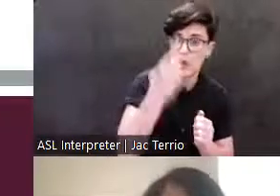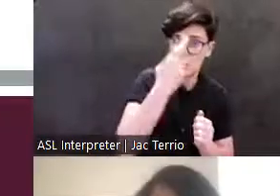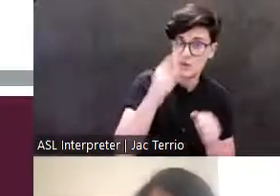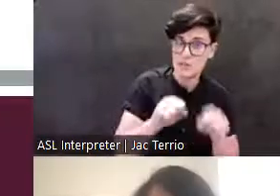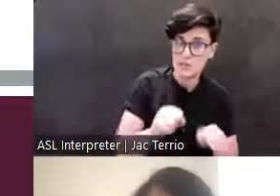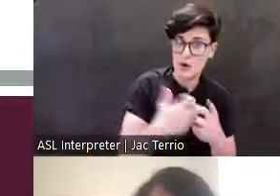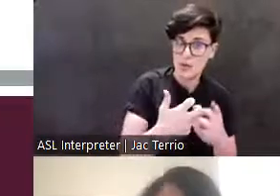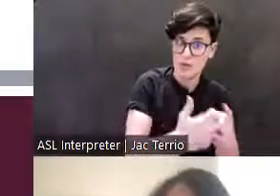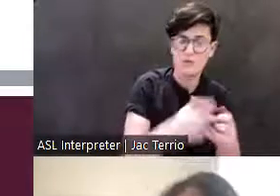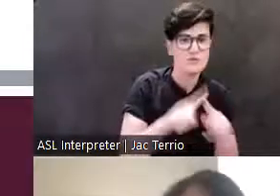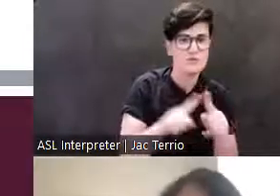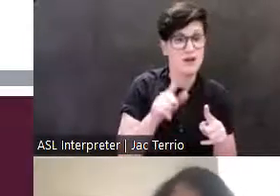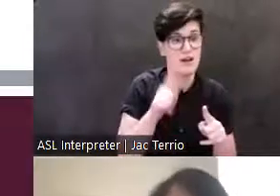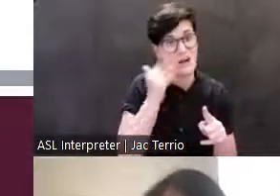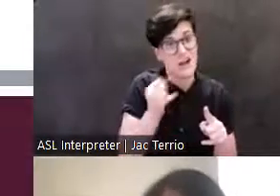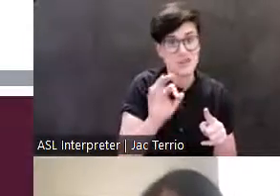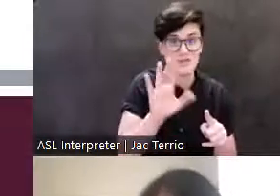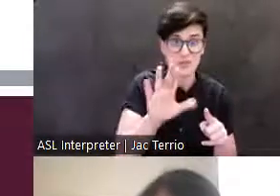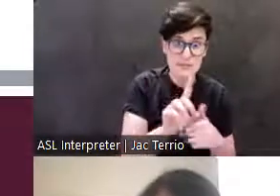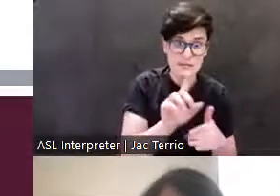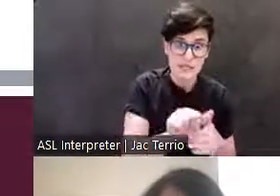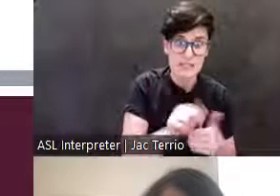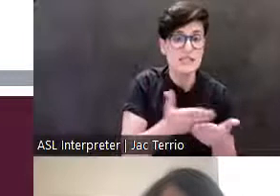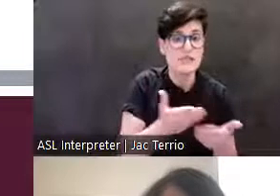might change then you might need another accommodation later.